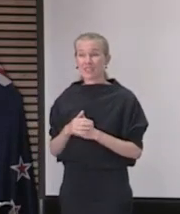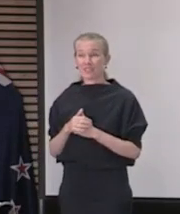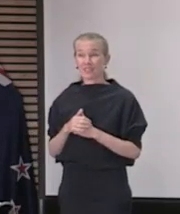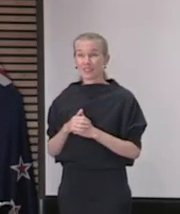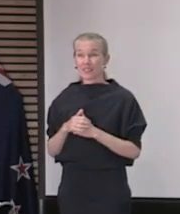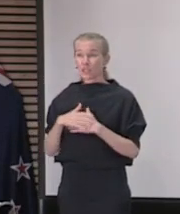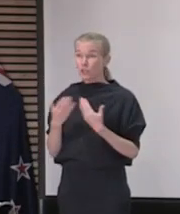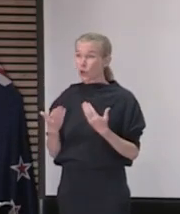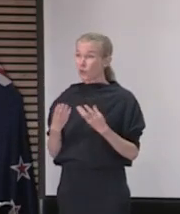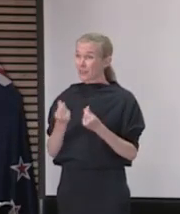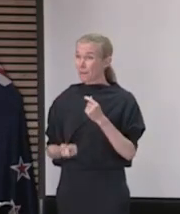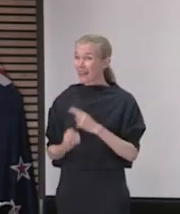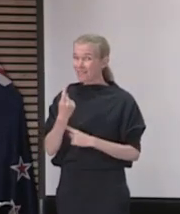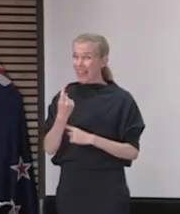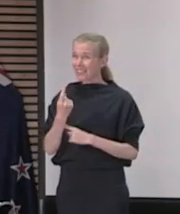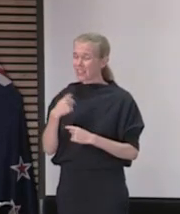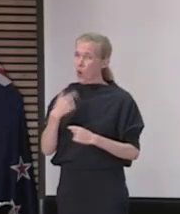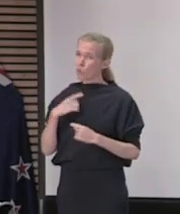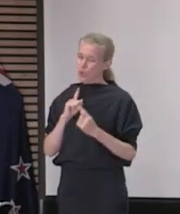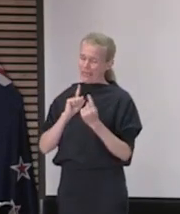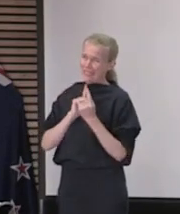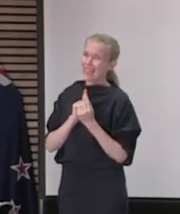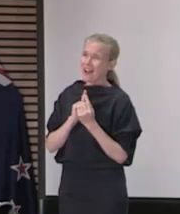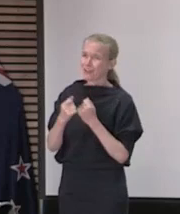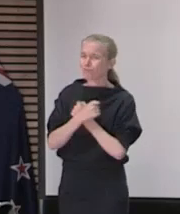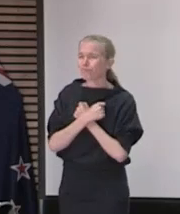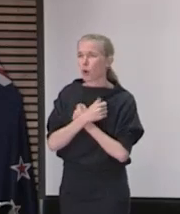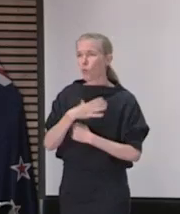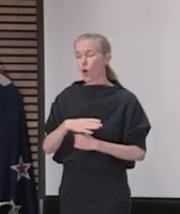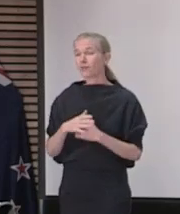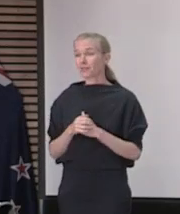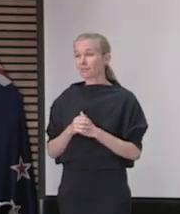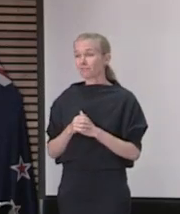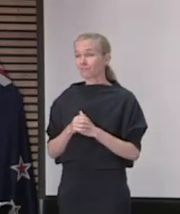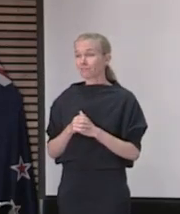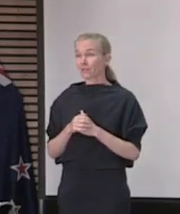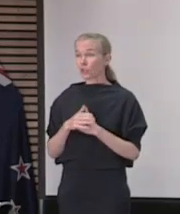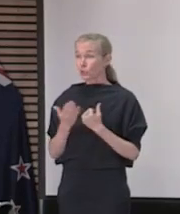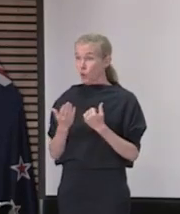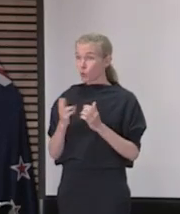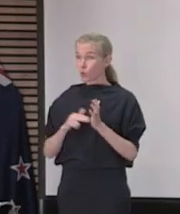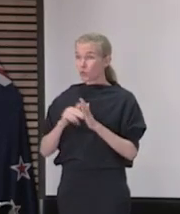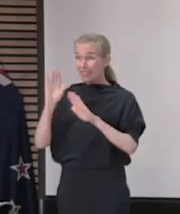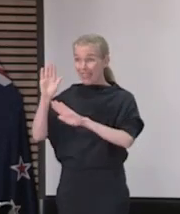Andif you look at the areas wherewe have clusters of cases, they're just a slice of lifein Aotearoa.